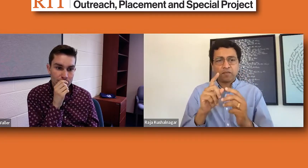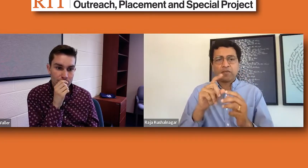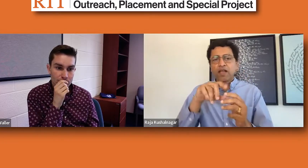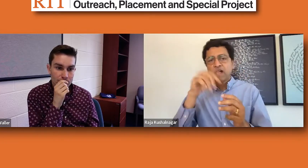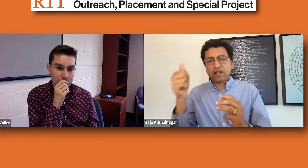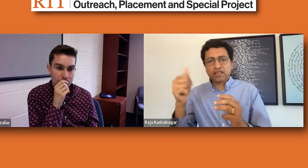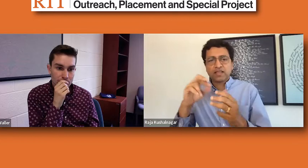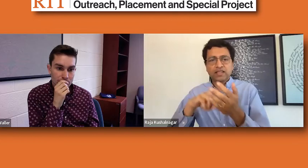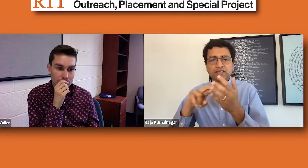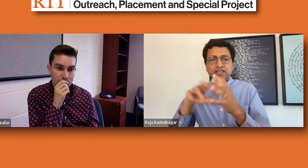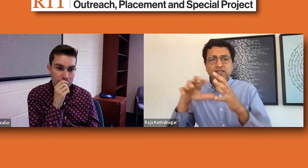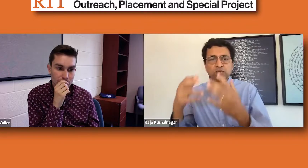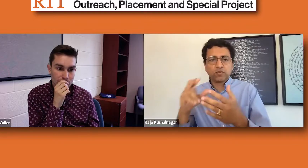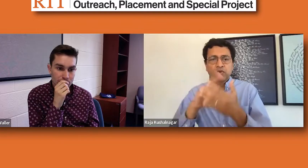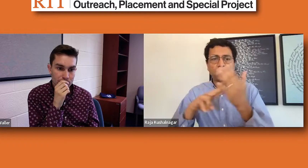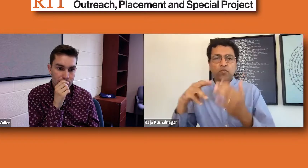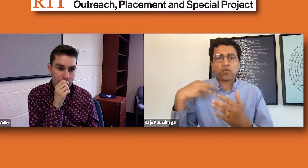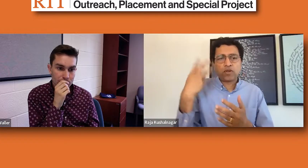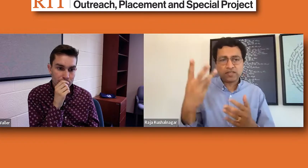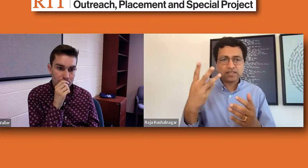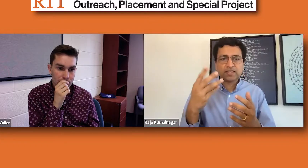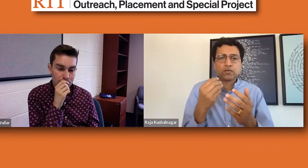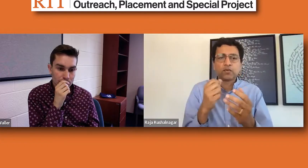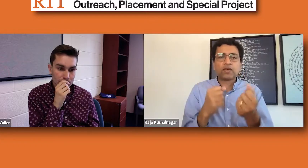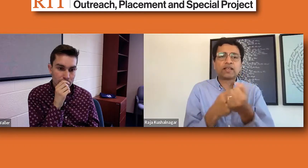And I do have some moneys and funds